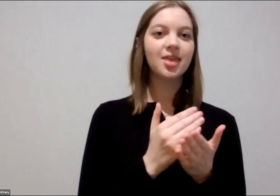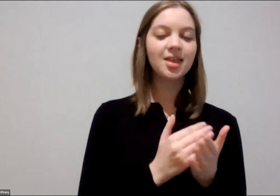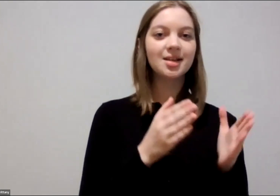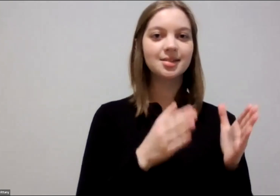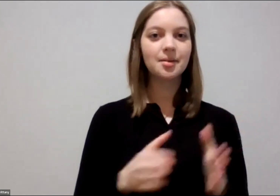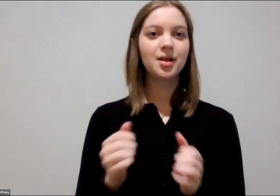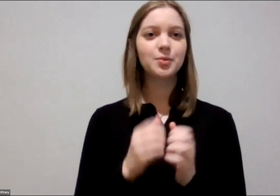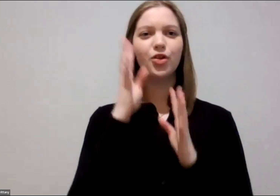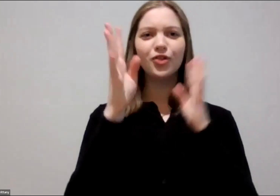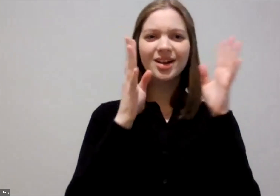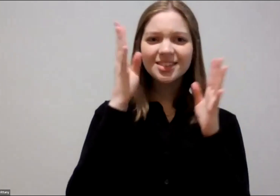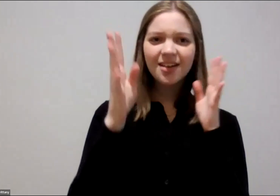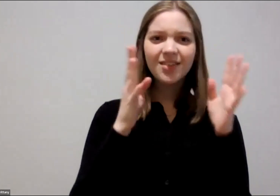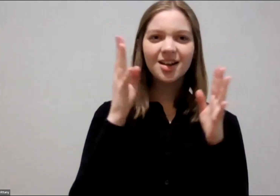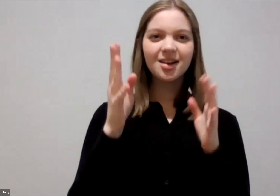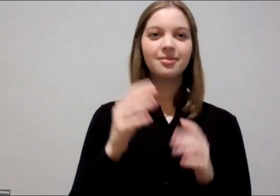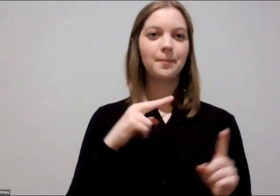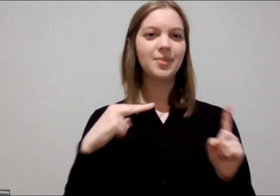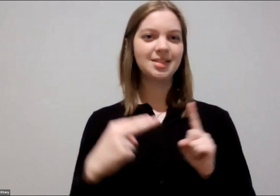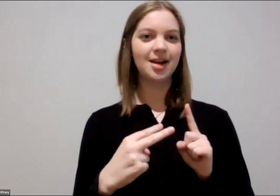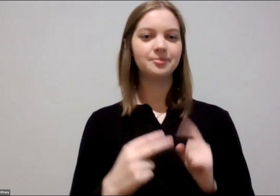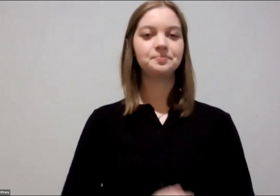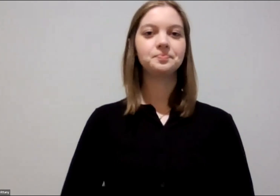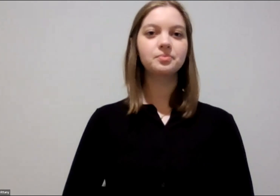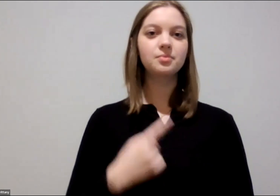With her creativity and insight. We are a Dc.